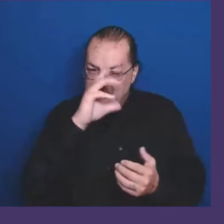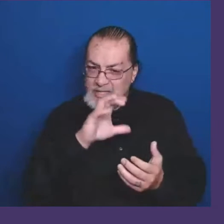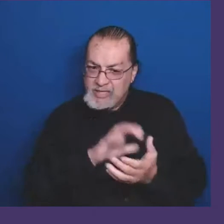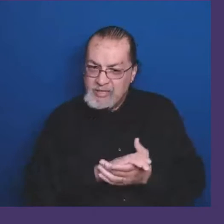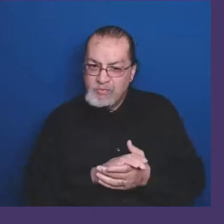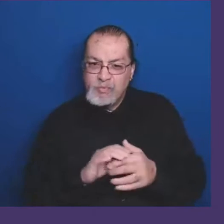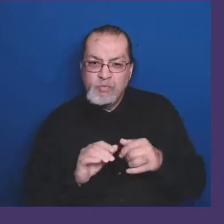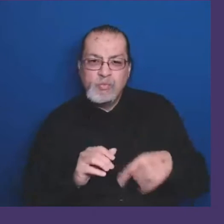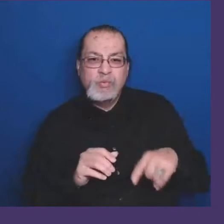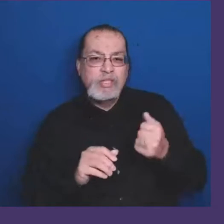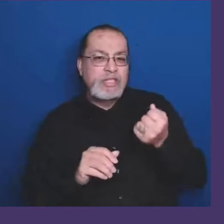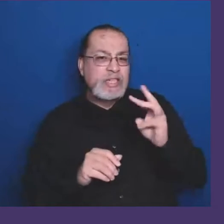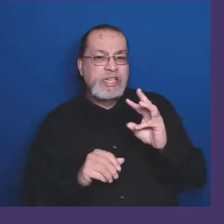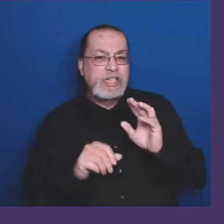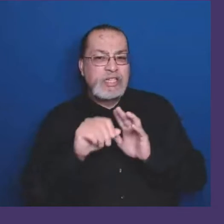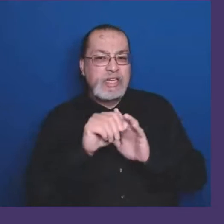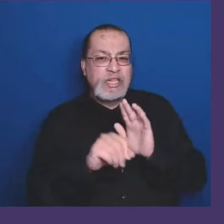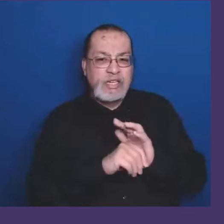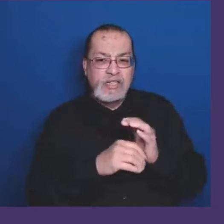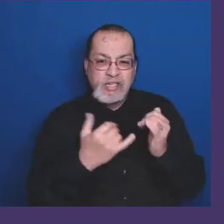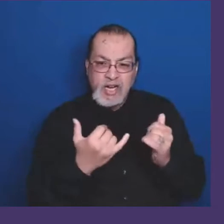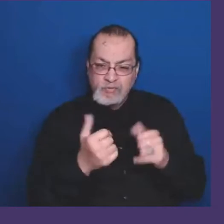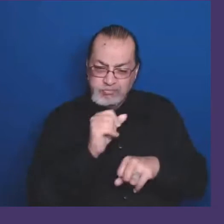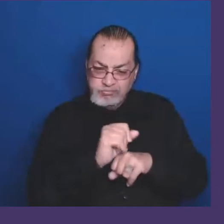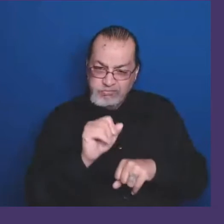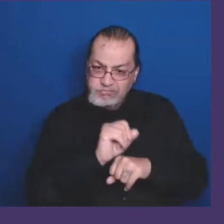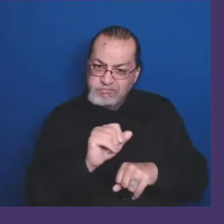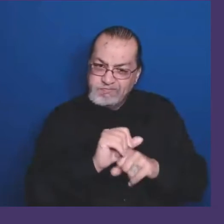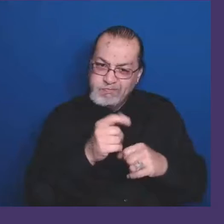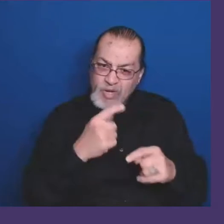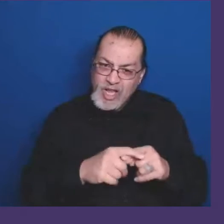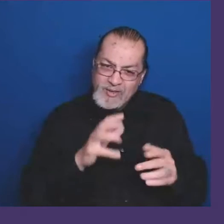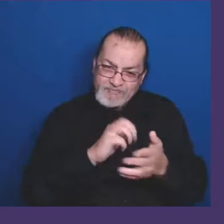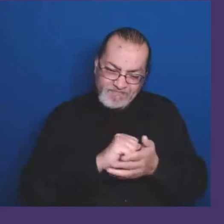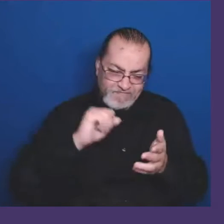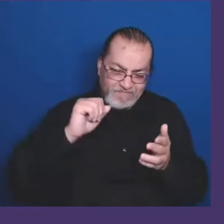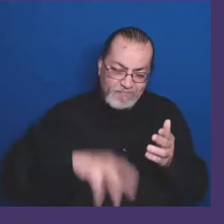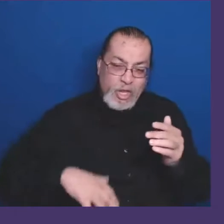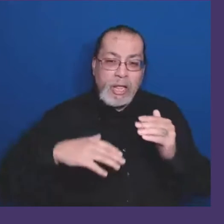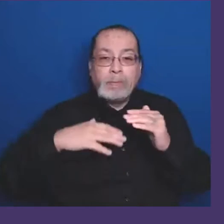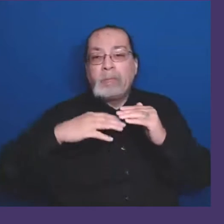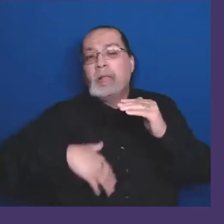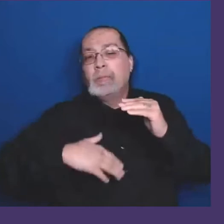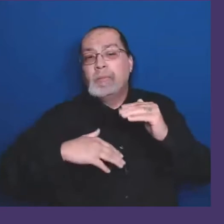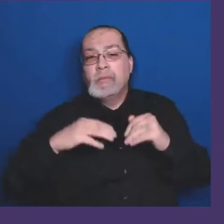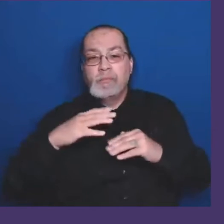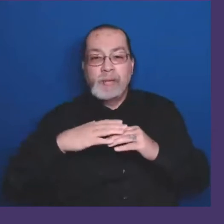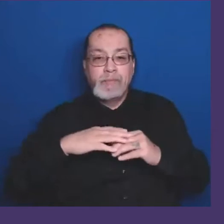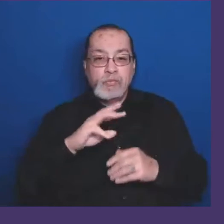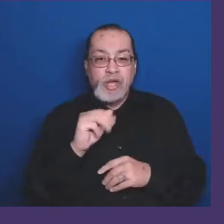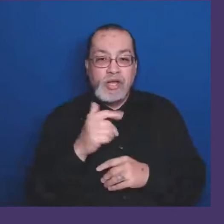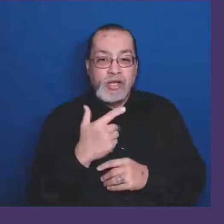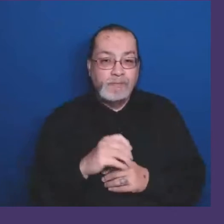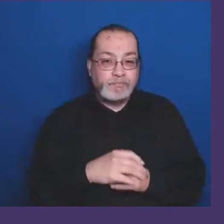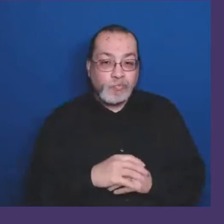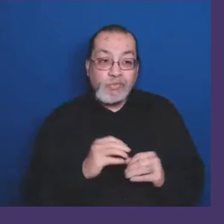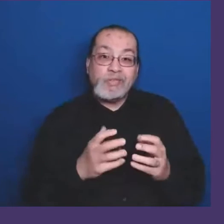but clearly a lot more to go. It's great to hear that California is pursuing that. Well, what would you say to folks out there as we close up?